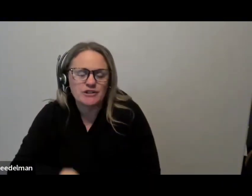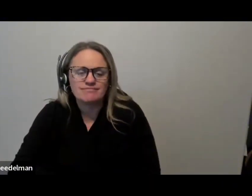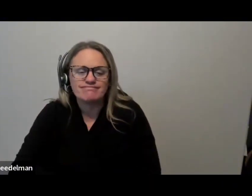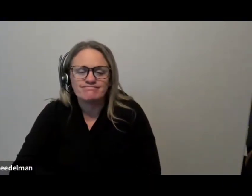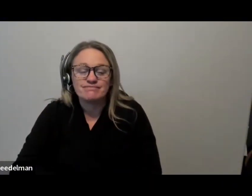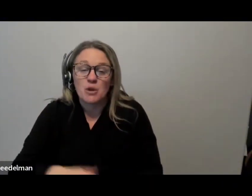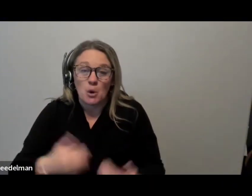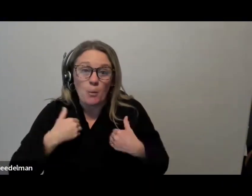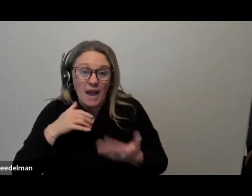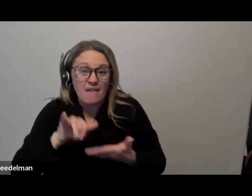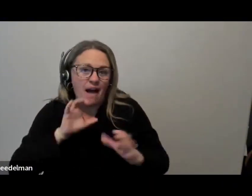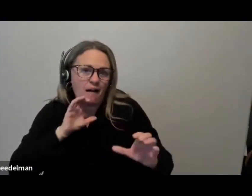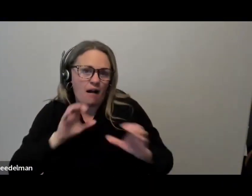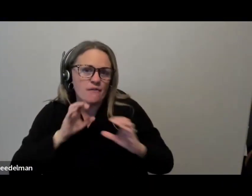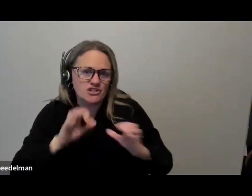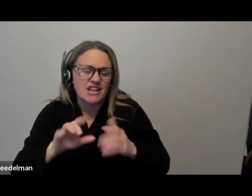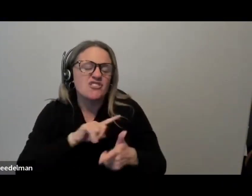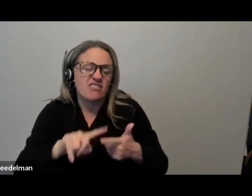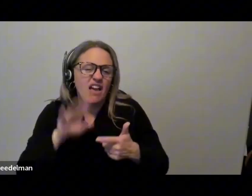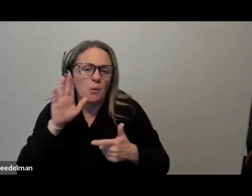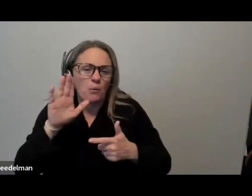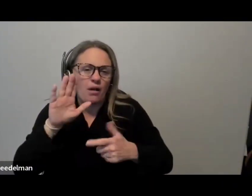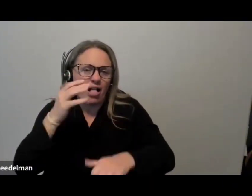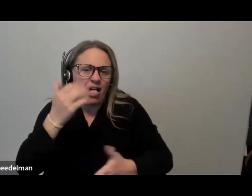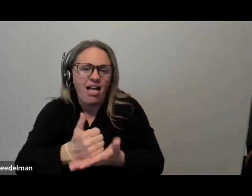it just really helps set the stage for what research can and cannot do.